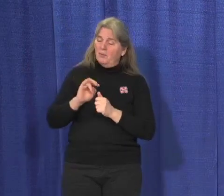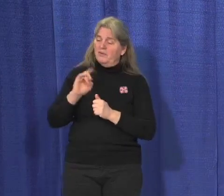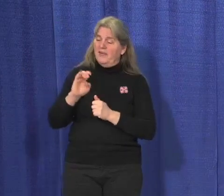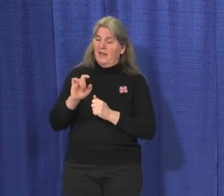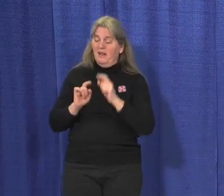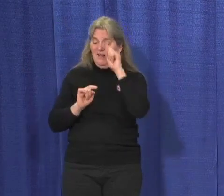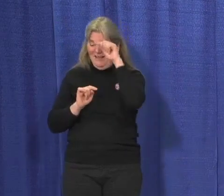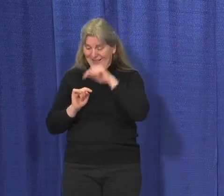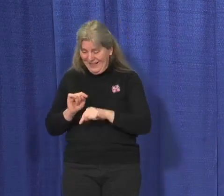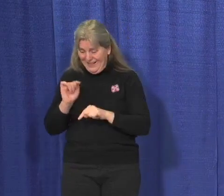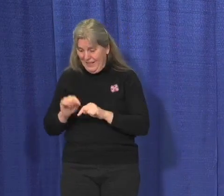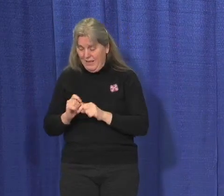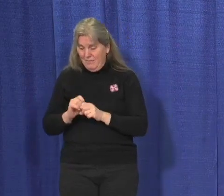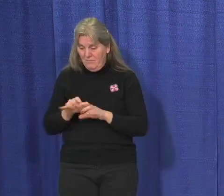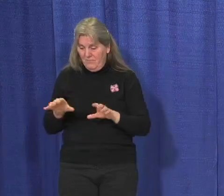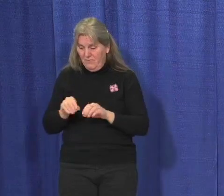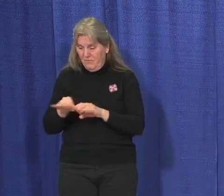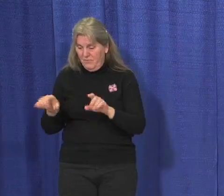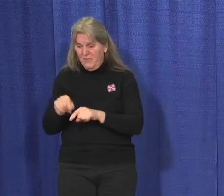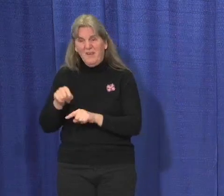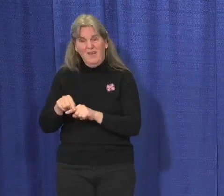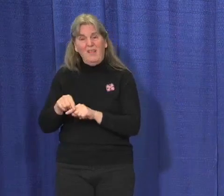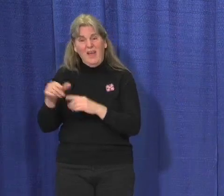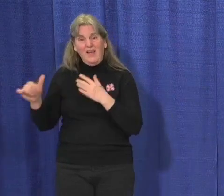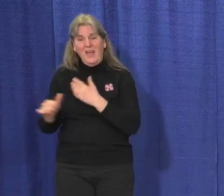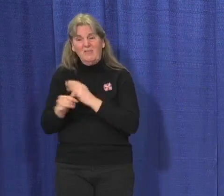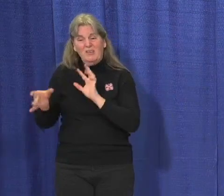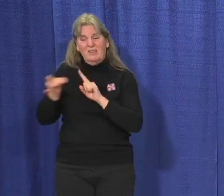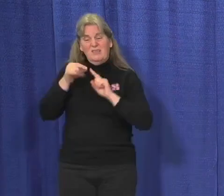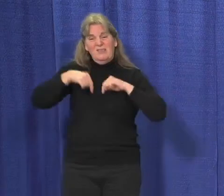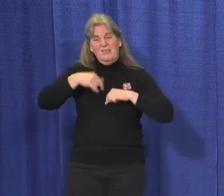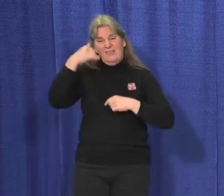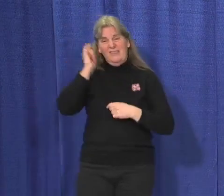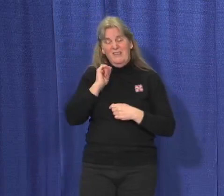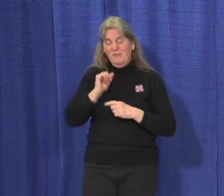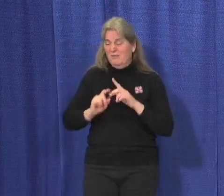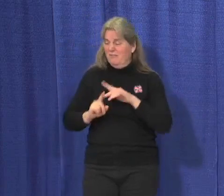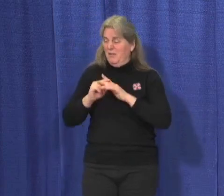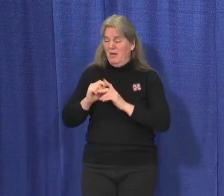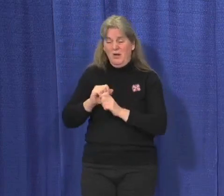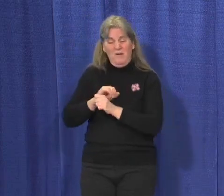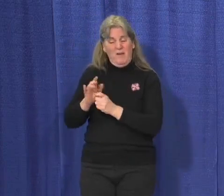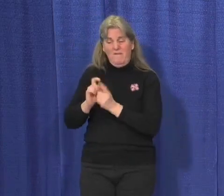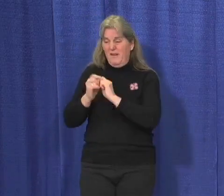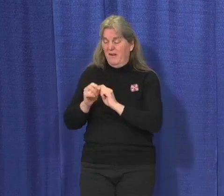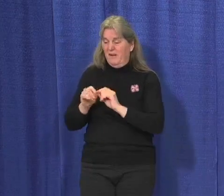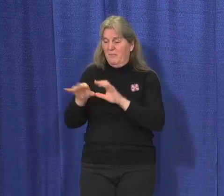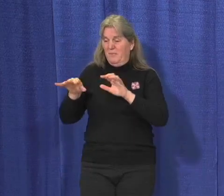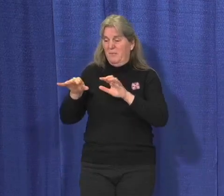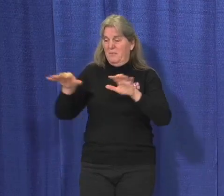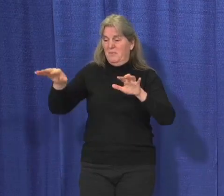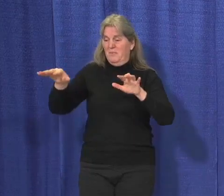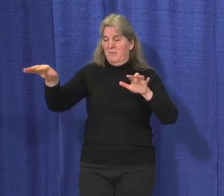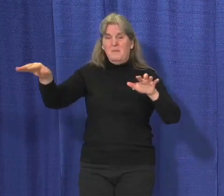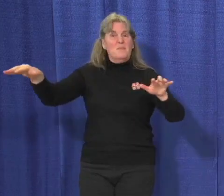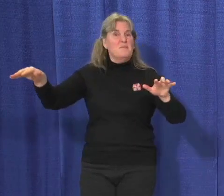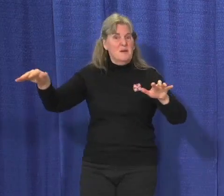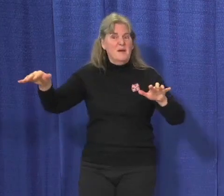Brazil with rampant spread of variant COVID poses a risk of new variants, of international